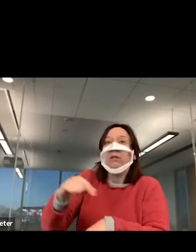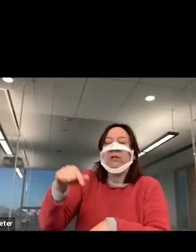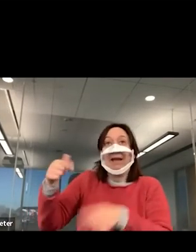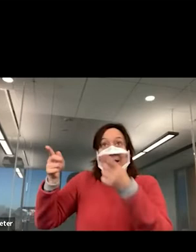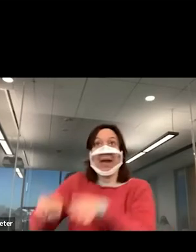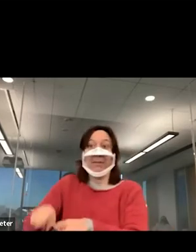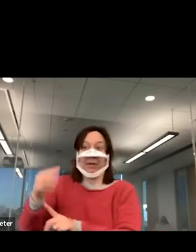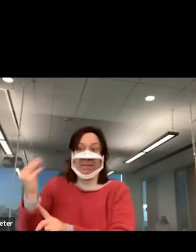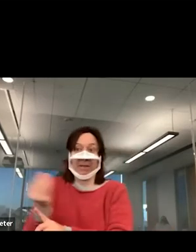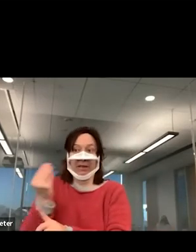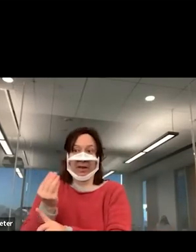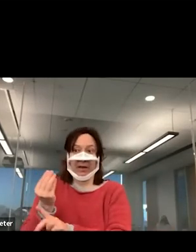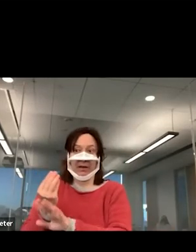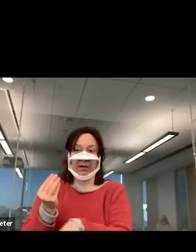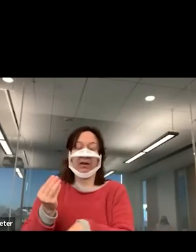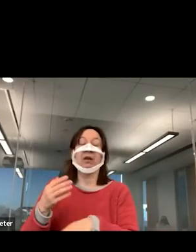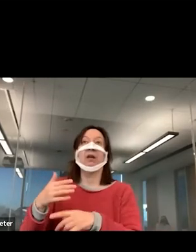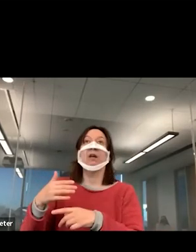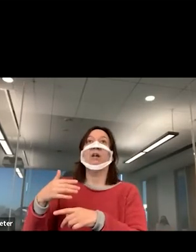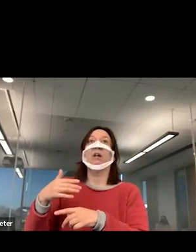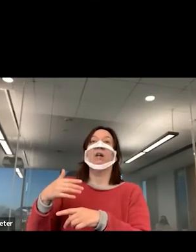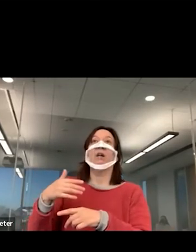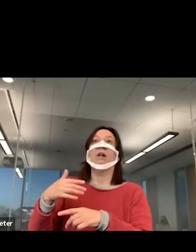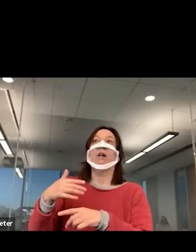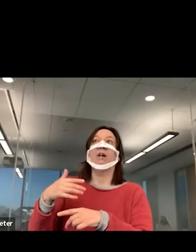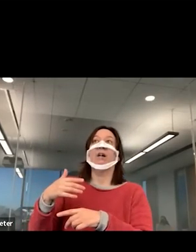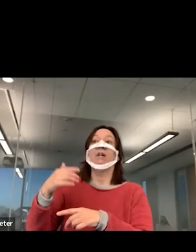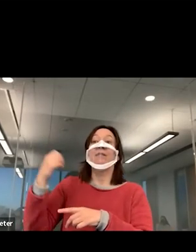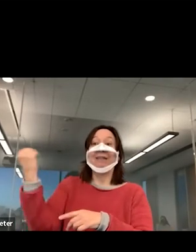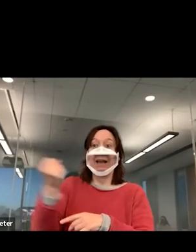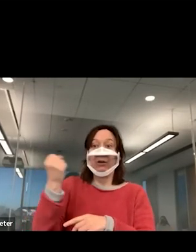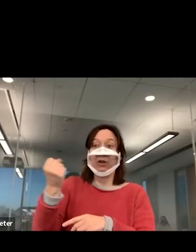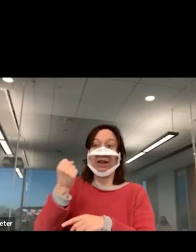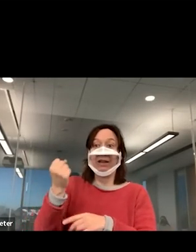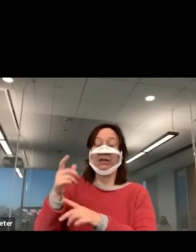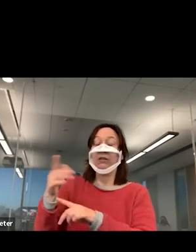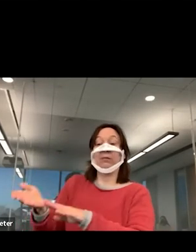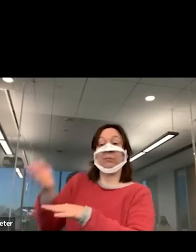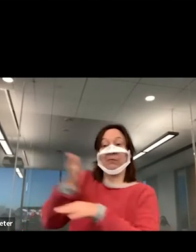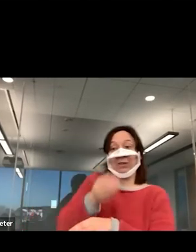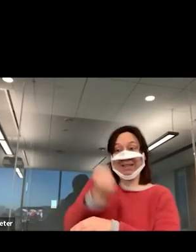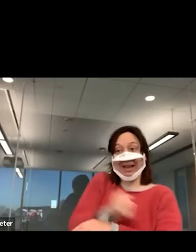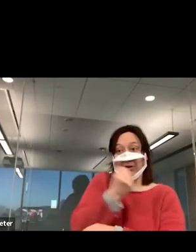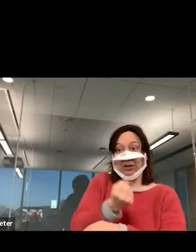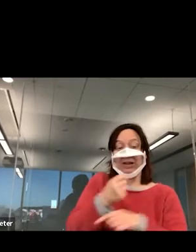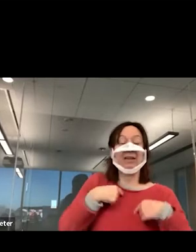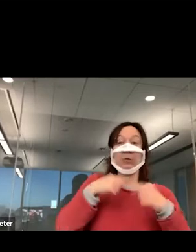and on saturday he was reading it for the first time so it winds through a lot of people and then